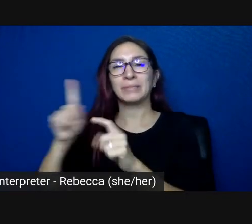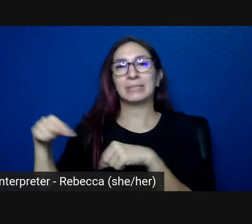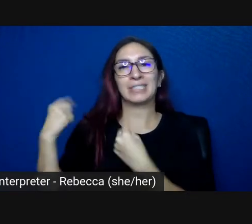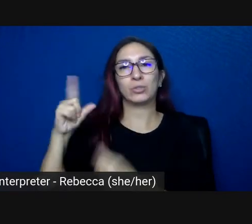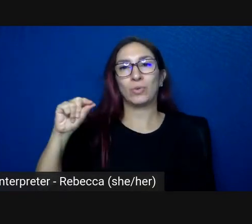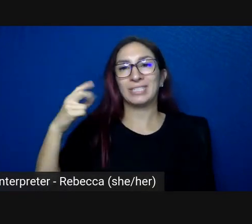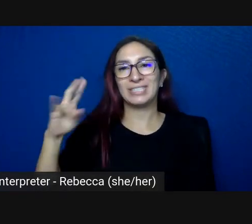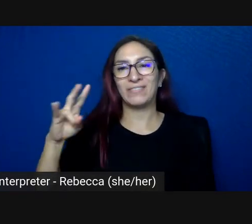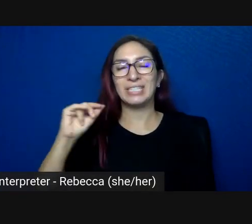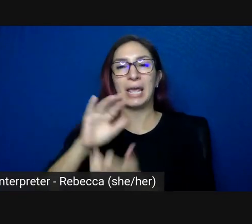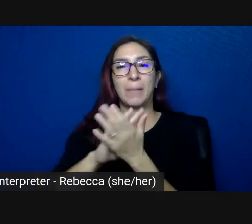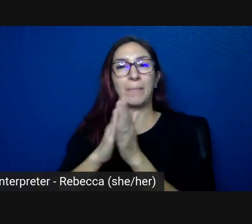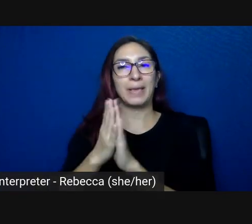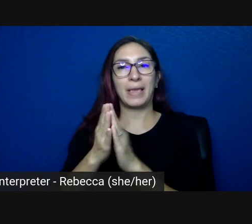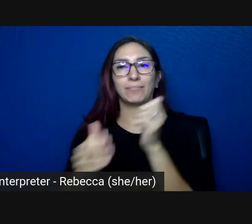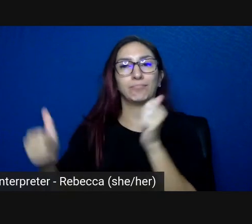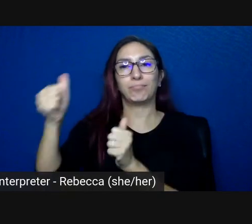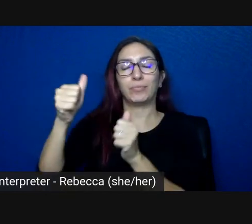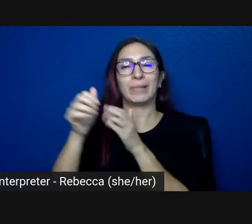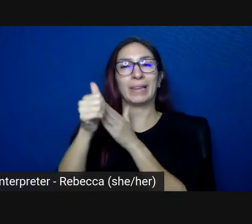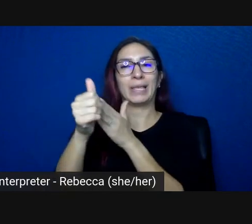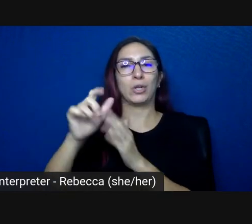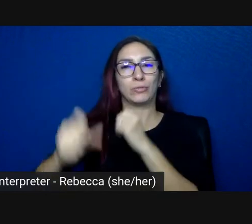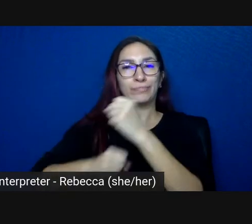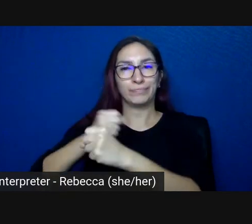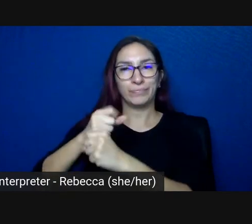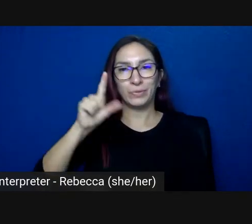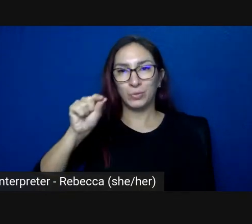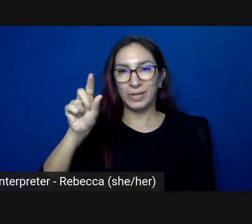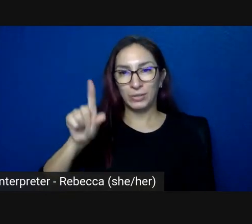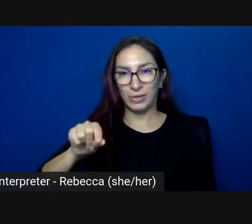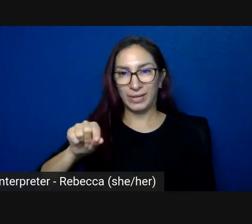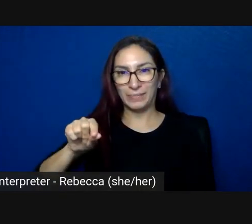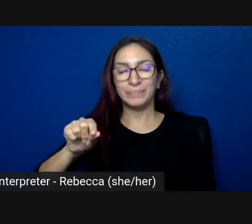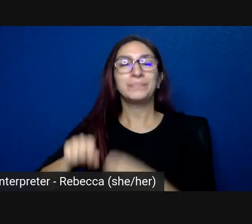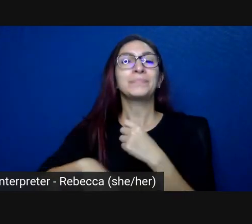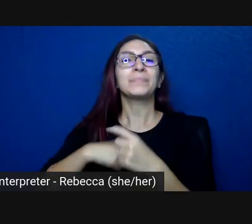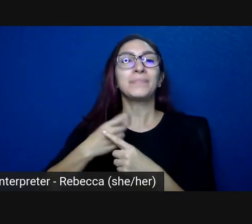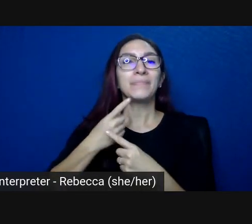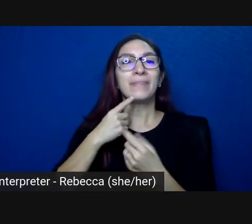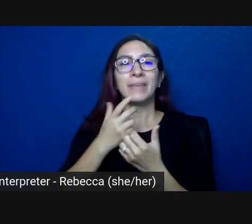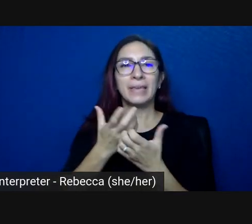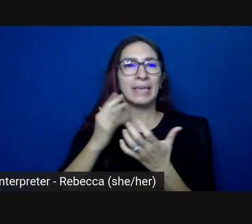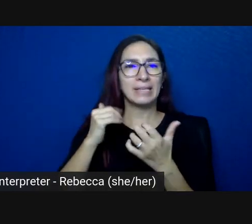As a developer, Carlos creates custom solutions for Joomla, PrestaShop, and WordPress.